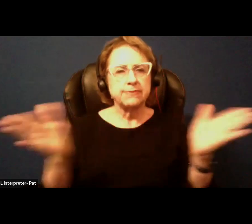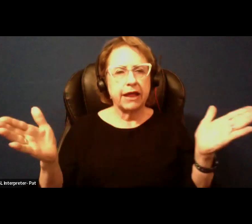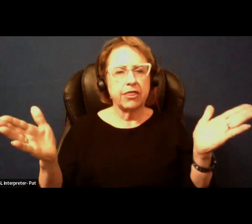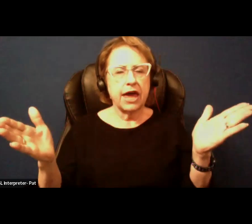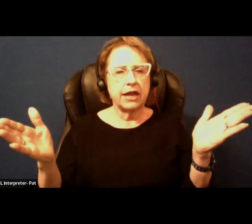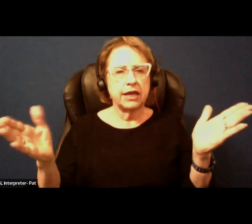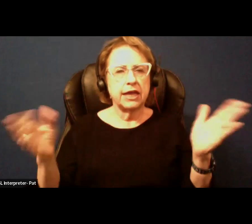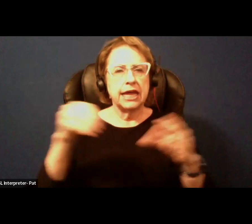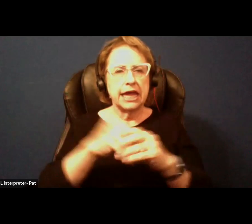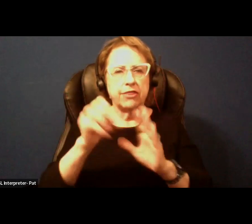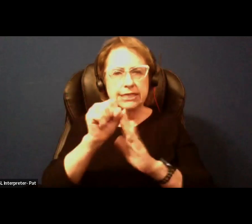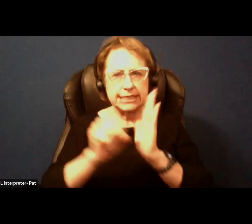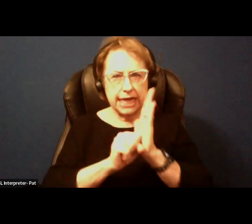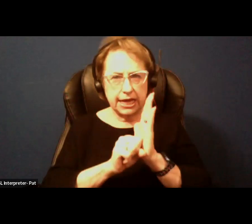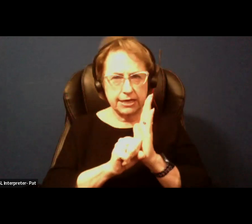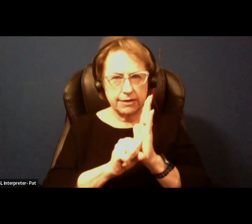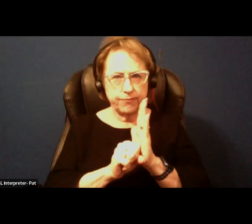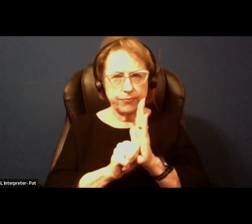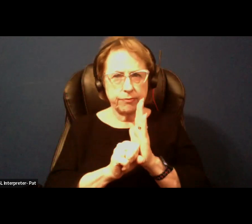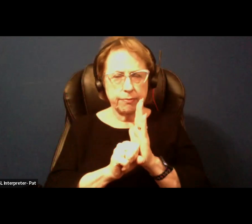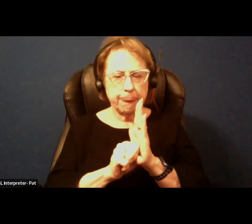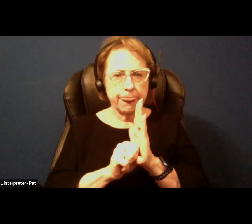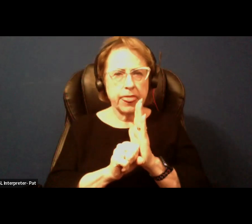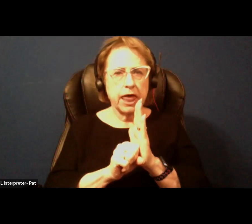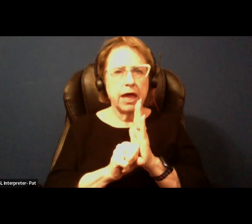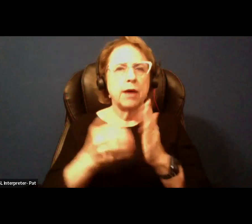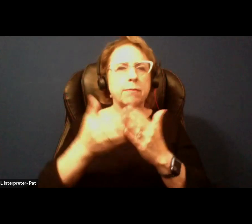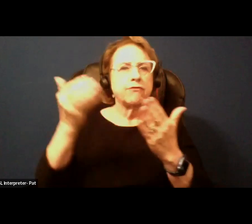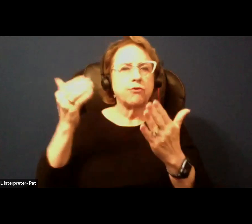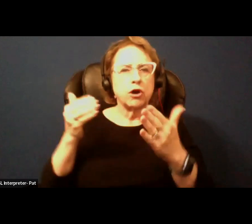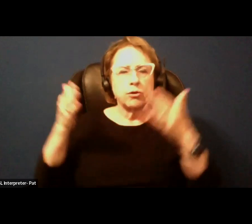partnership program was focused centered in the South Bay of the Bay Area. We're